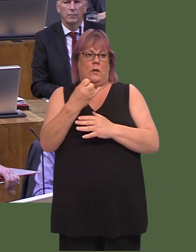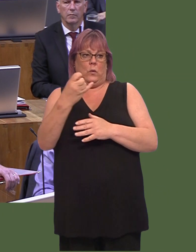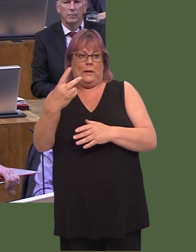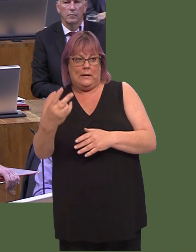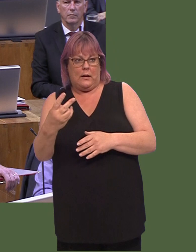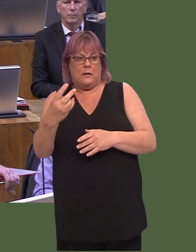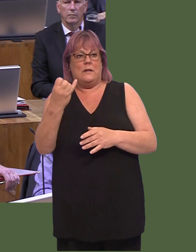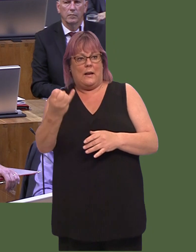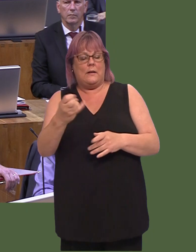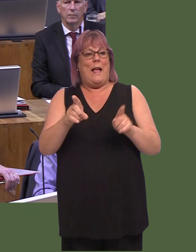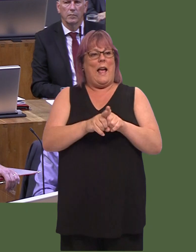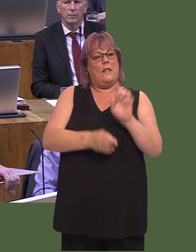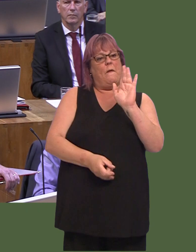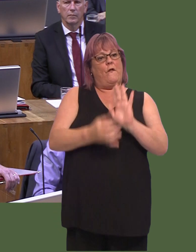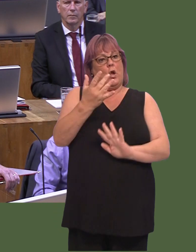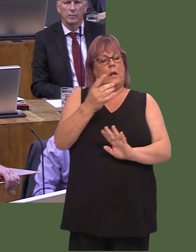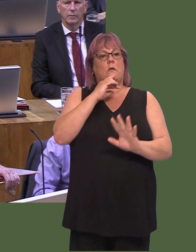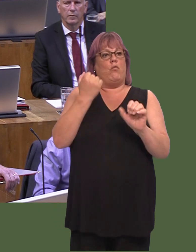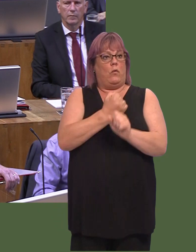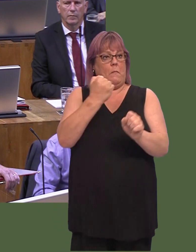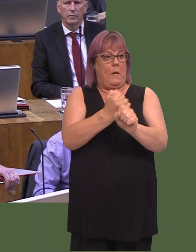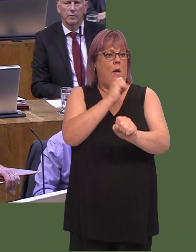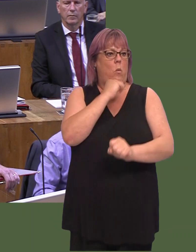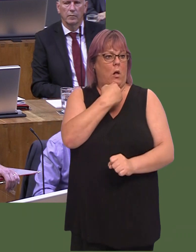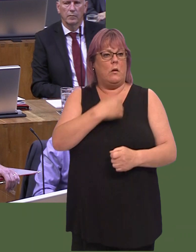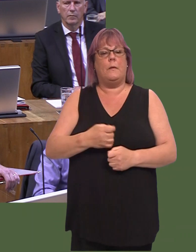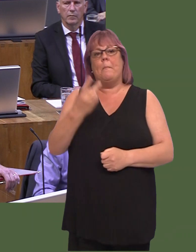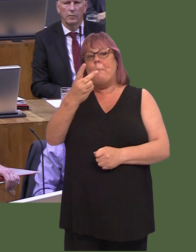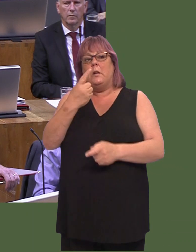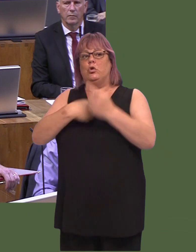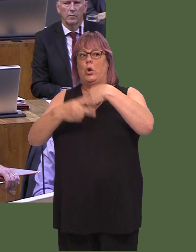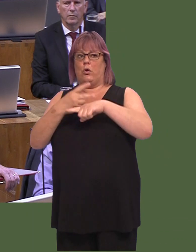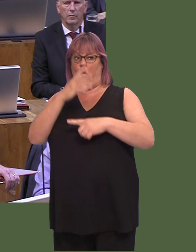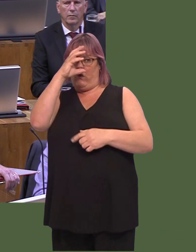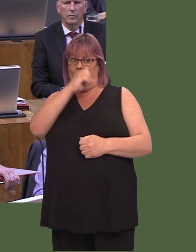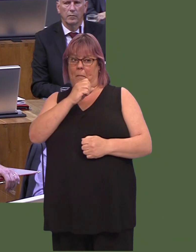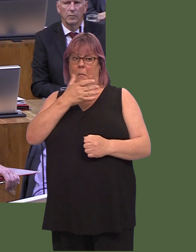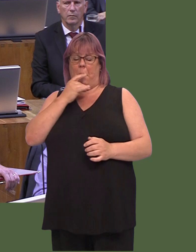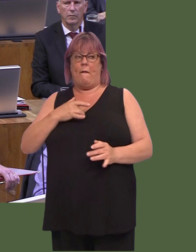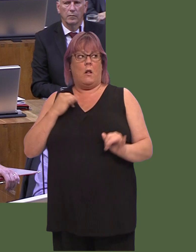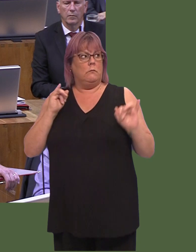We also have, of course, the promises in relation to blast furnace 5. Two years ago, things were very bleak indeed.